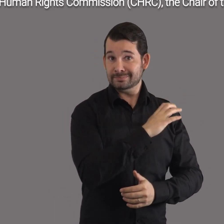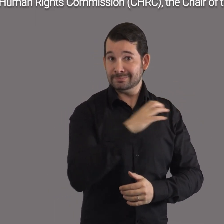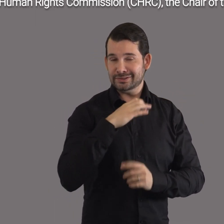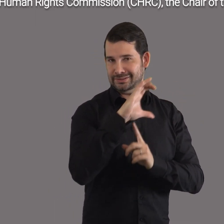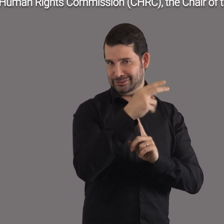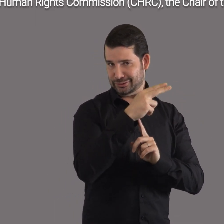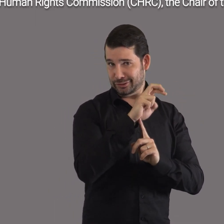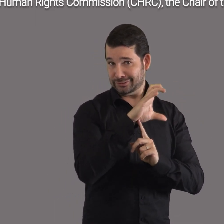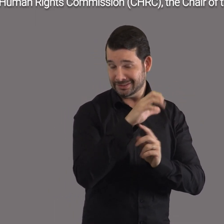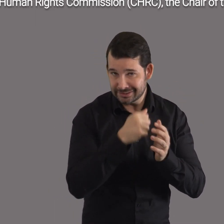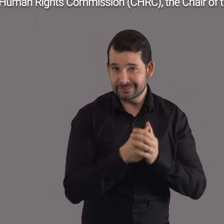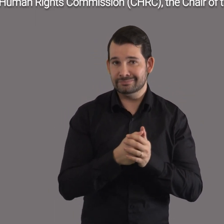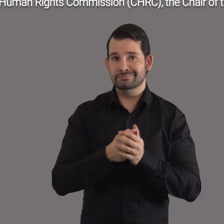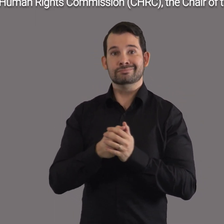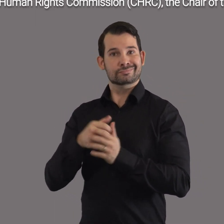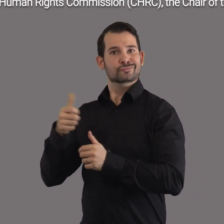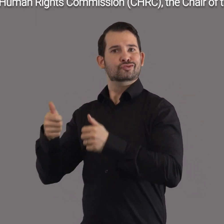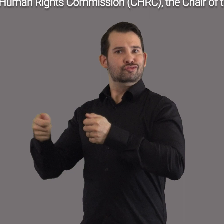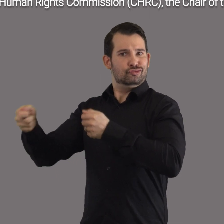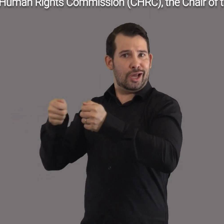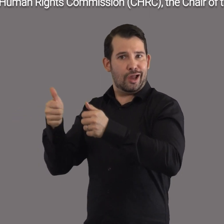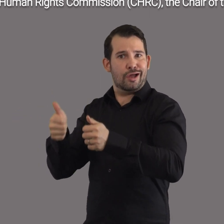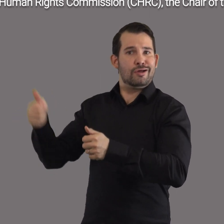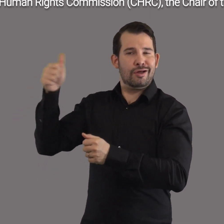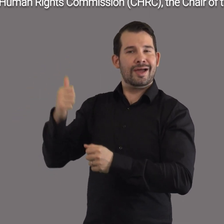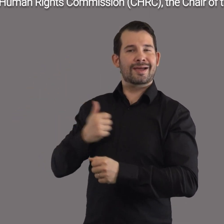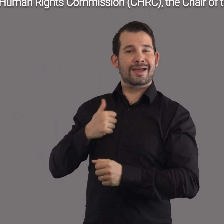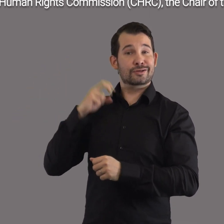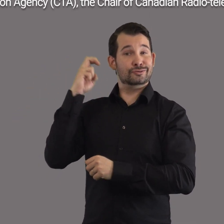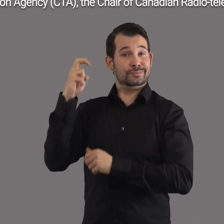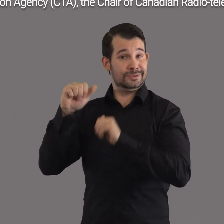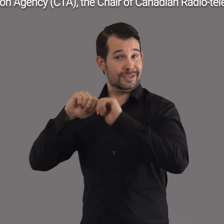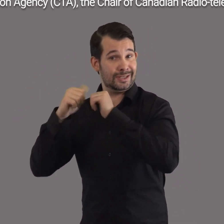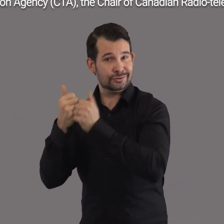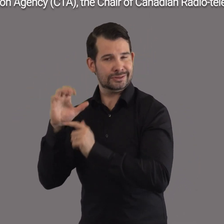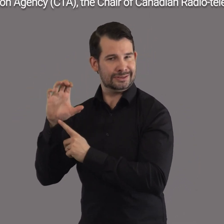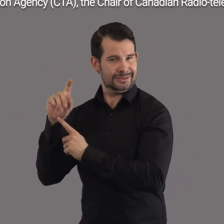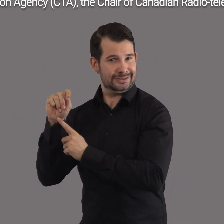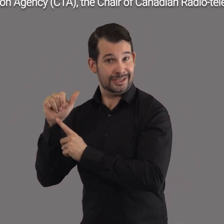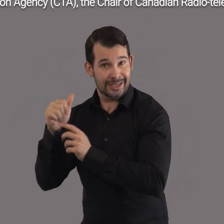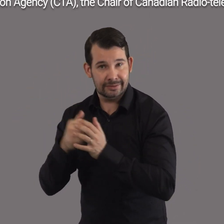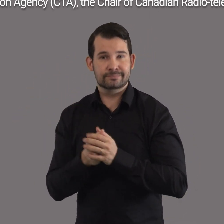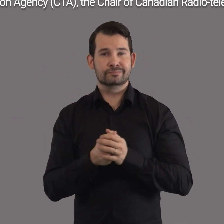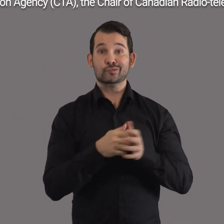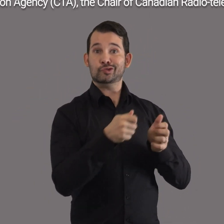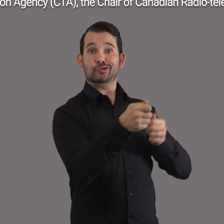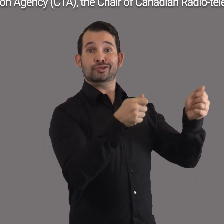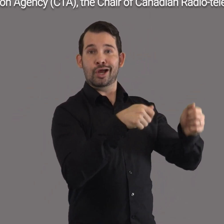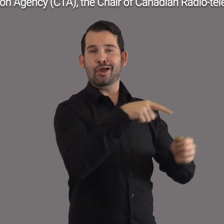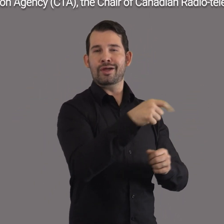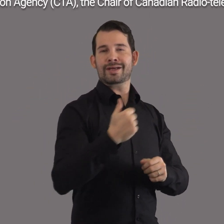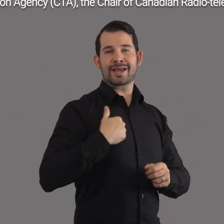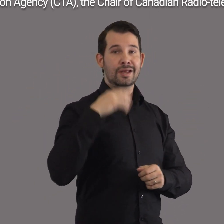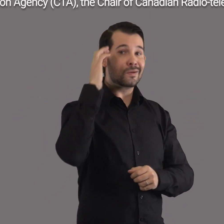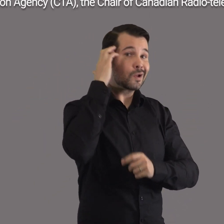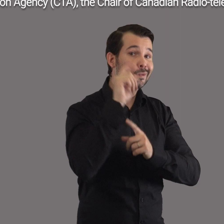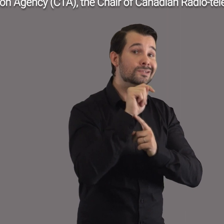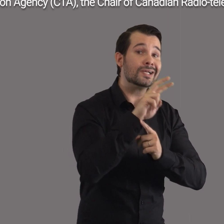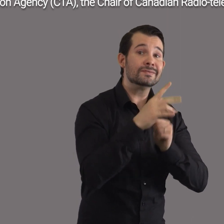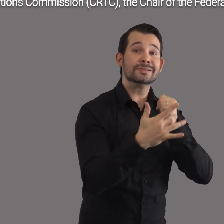the Canadian Human Rights Commission (CHRC), the Chair of the Canadian Transportation Agency (CTA), the Chair of Canadian Radio-television and